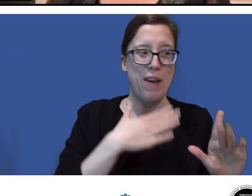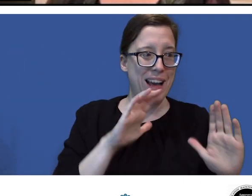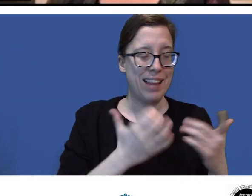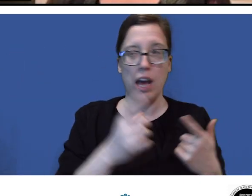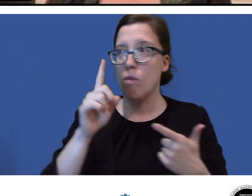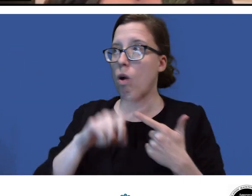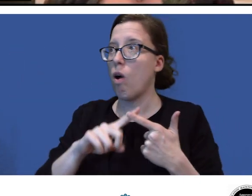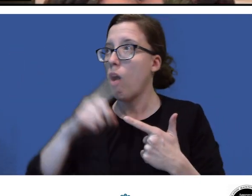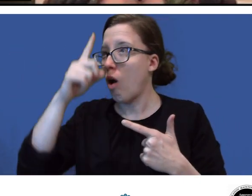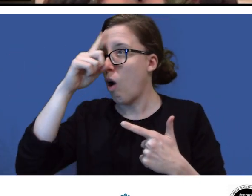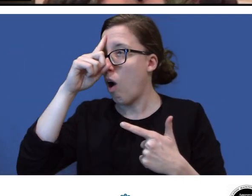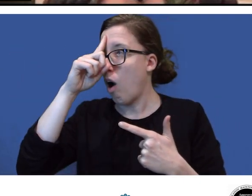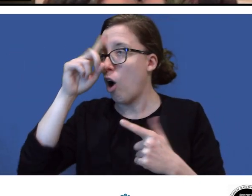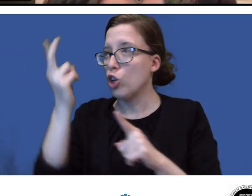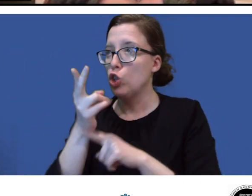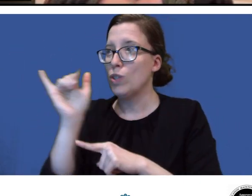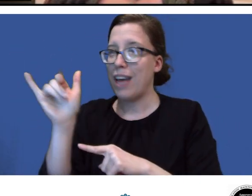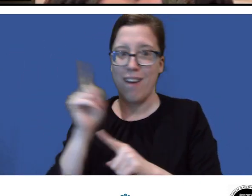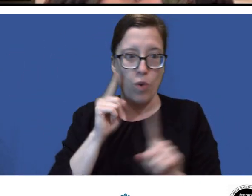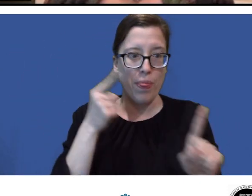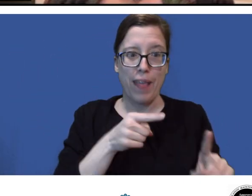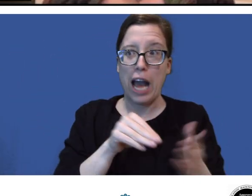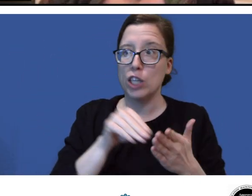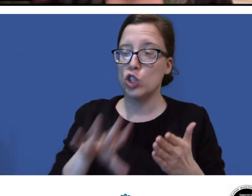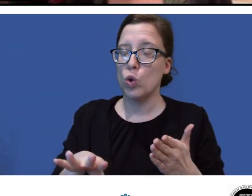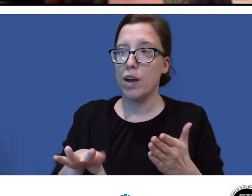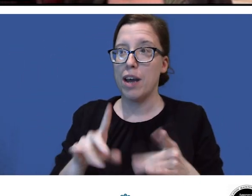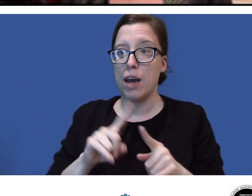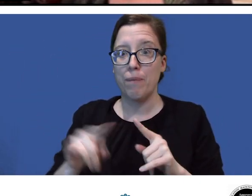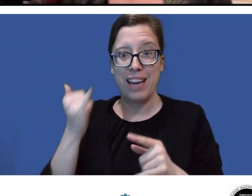And if I don't write it down, by the time I get home,